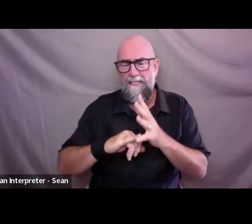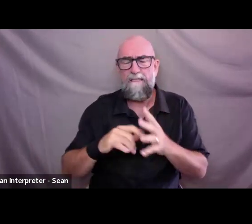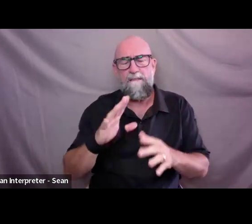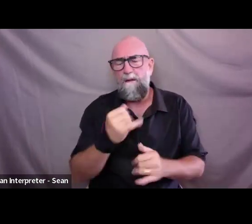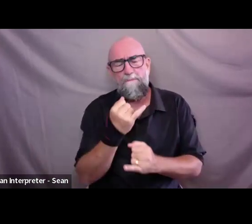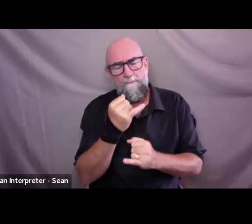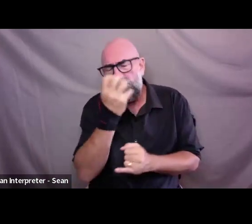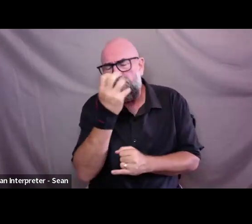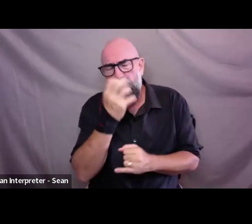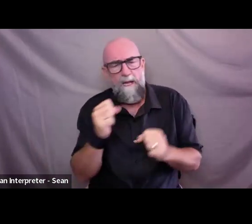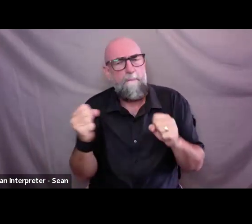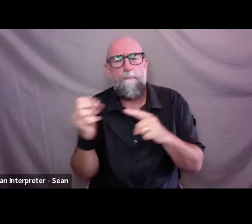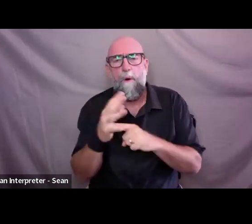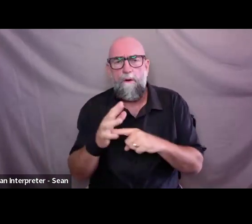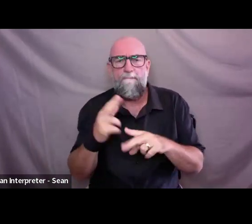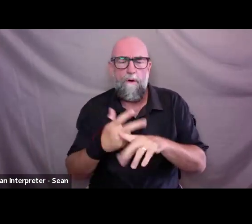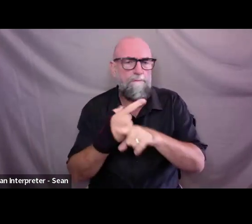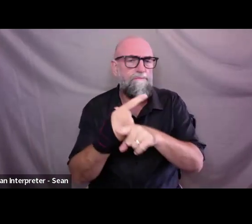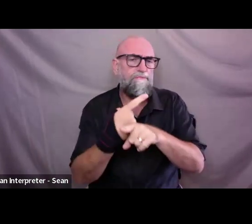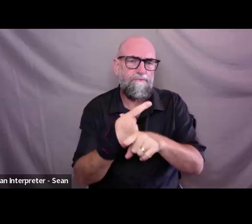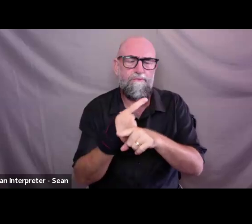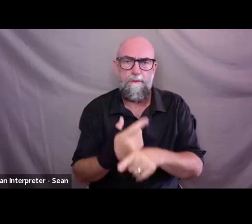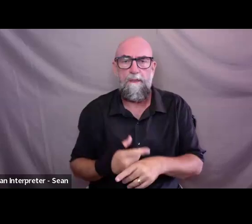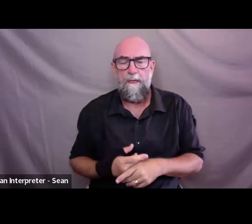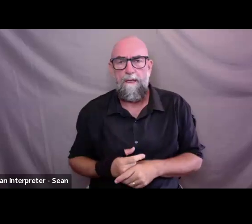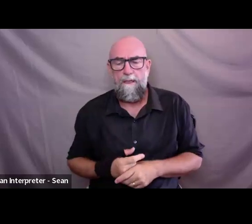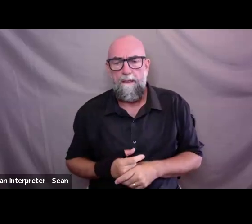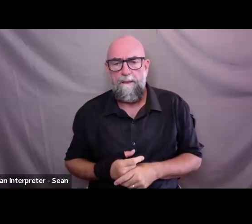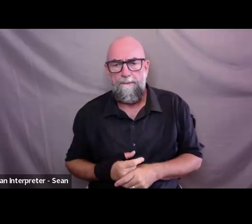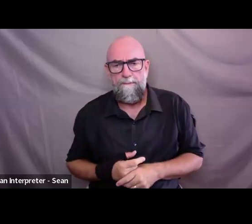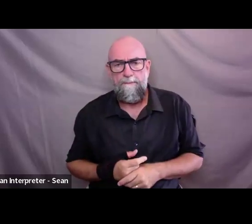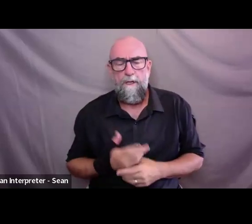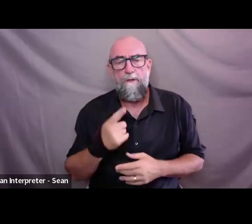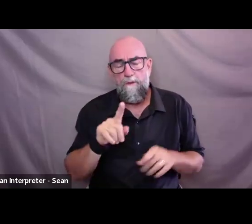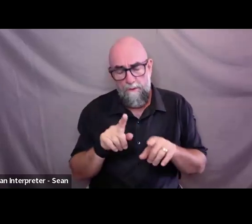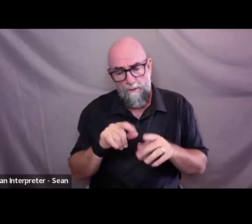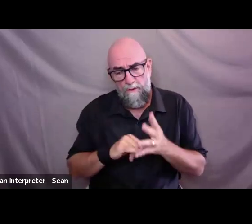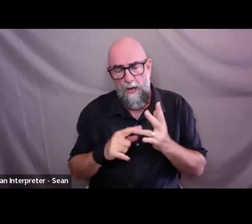usually value based on that's another wonderful way in which we can start to think about how